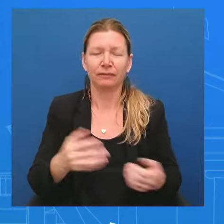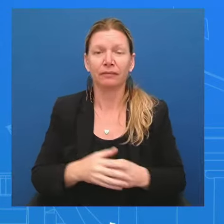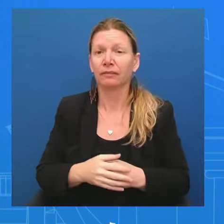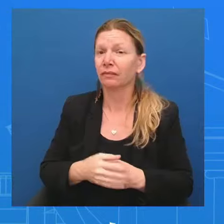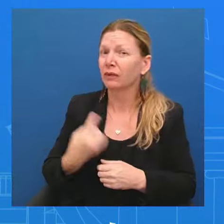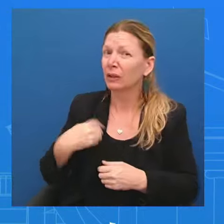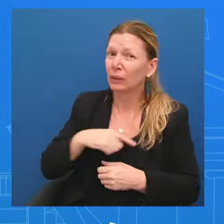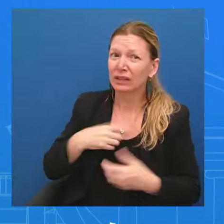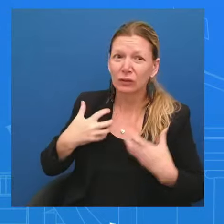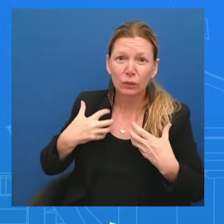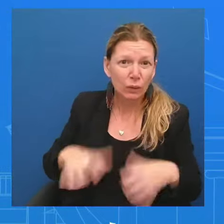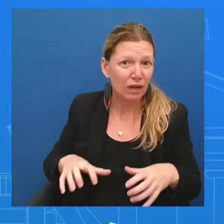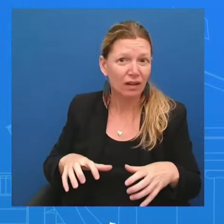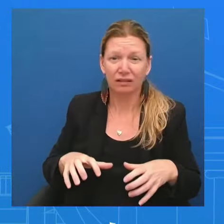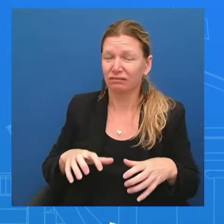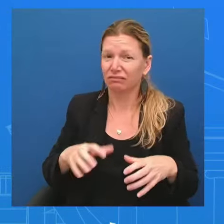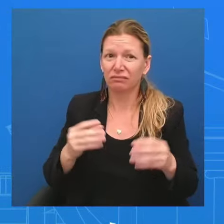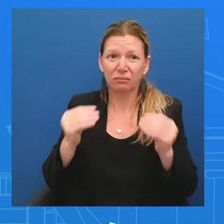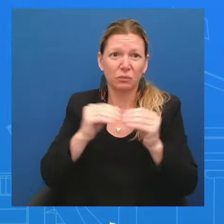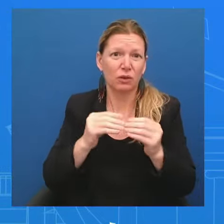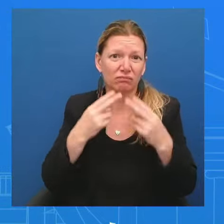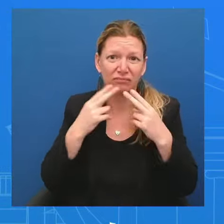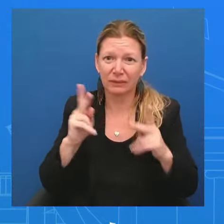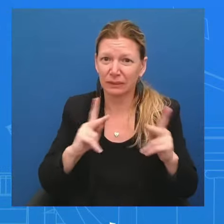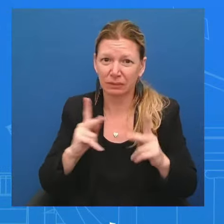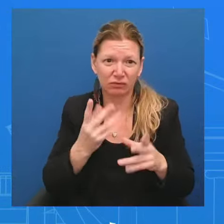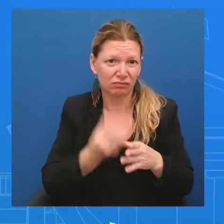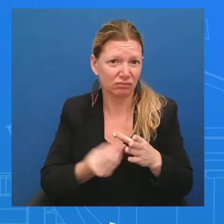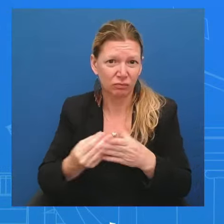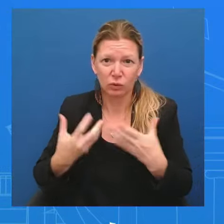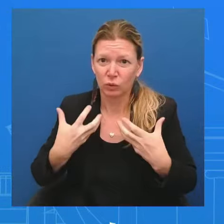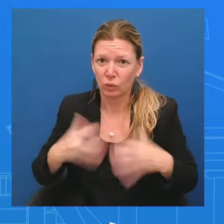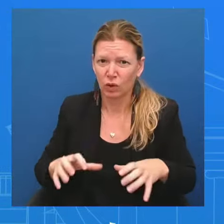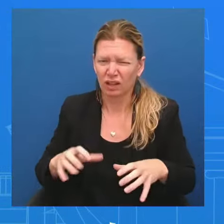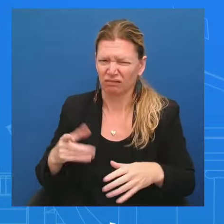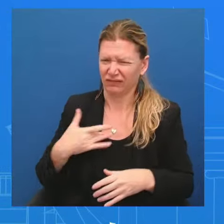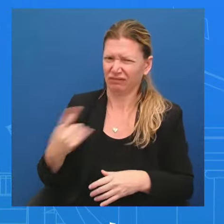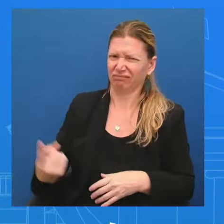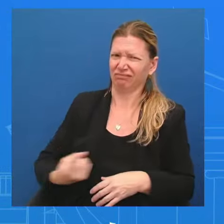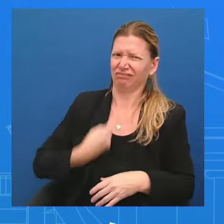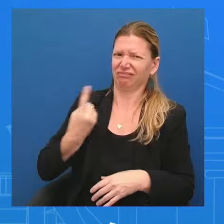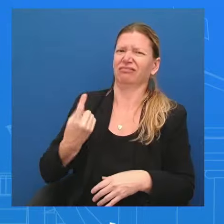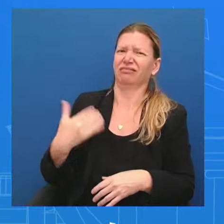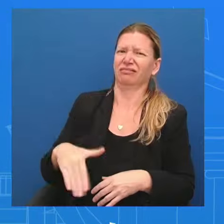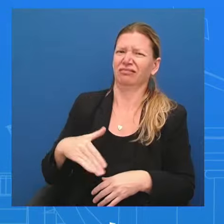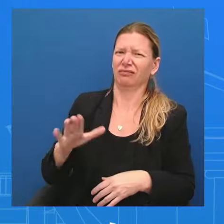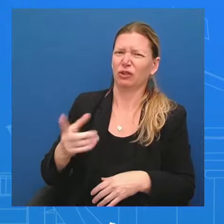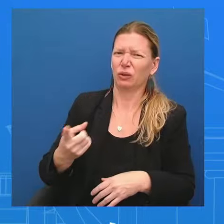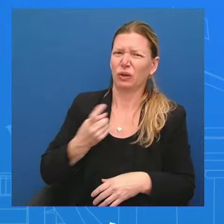No civilian casualties is the right number of civilian casualties, and this is not something that we've turned a blind eye to,